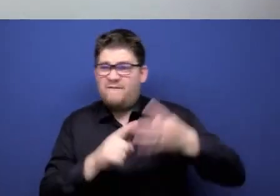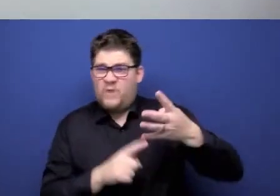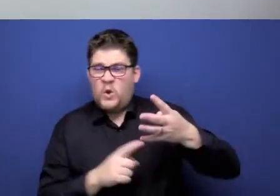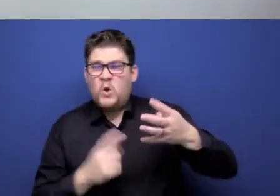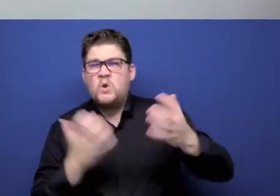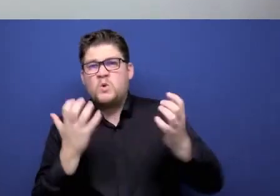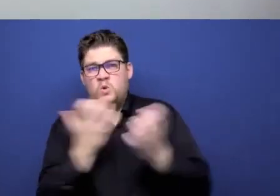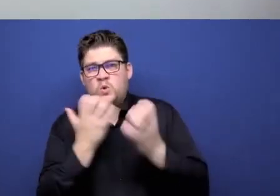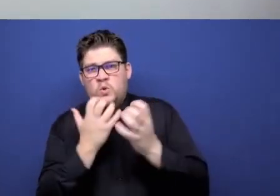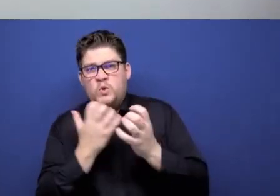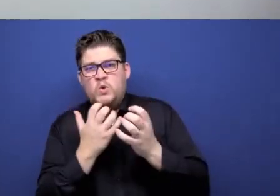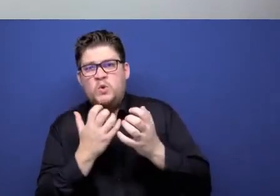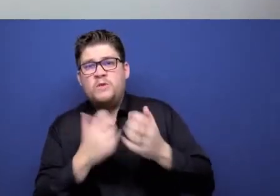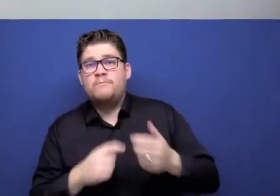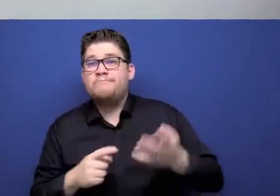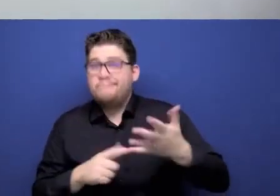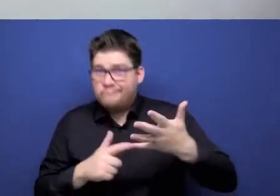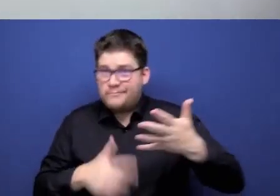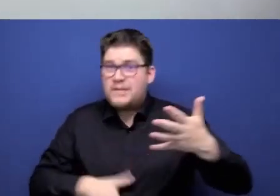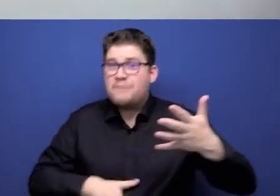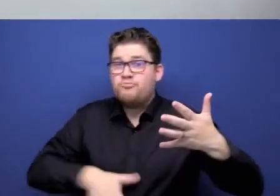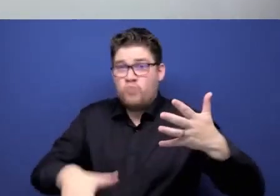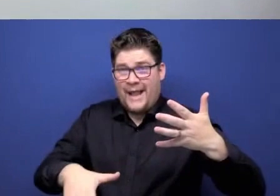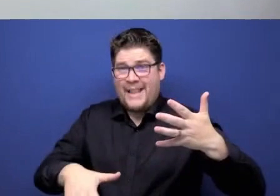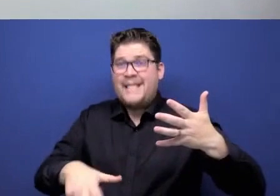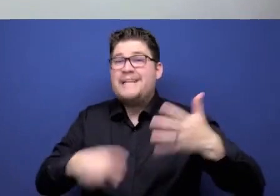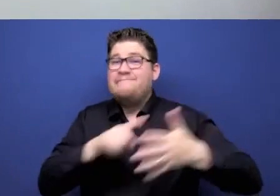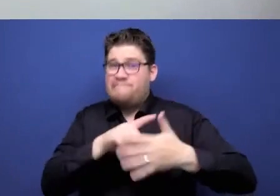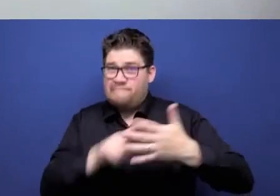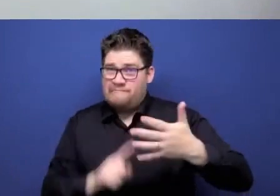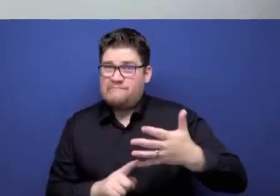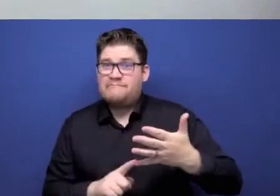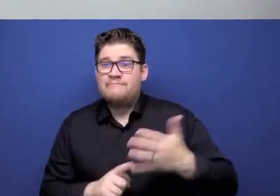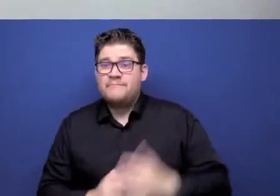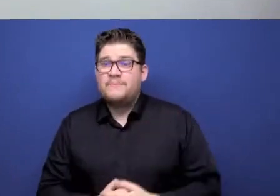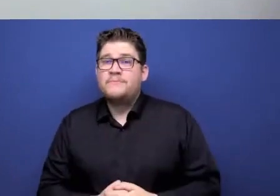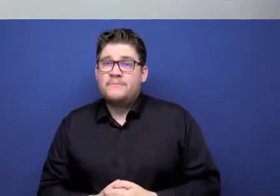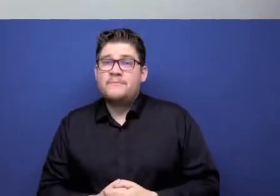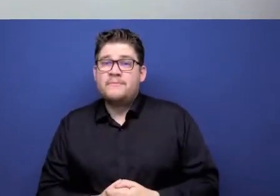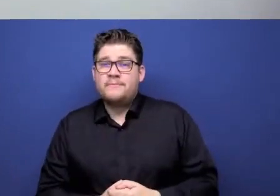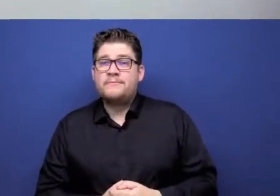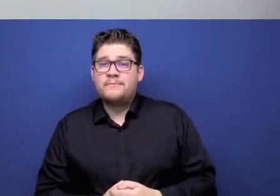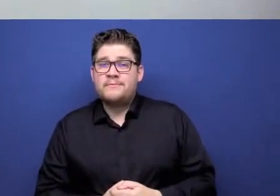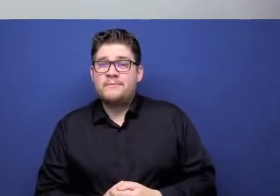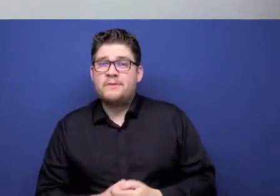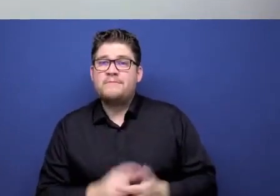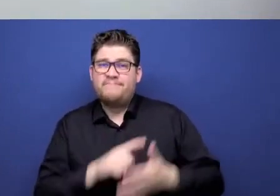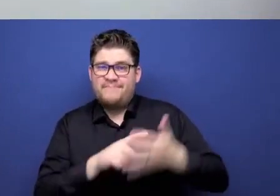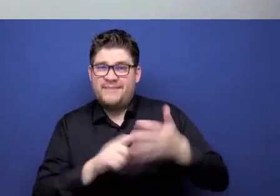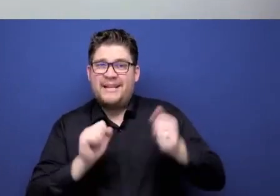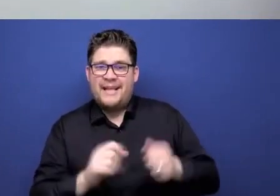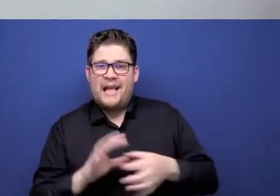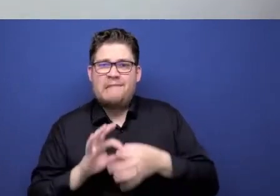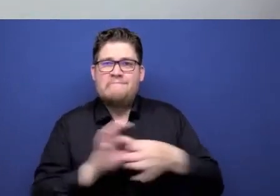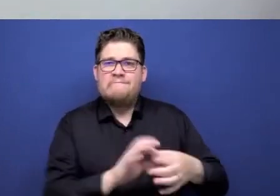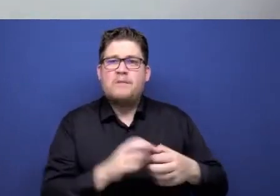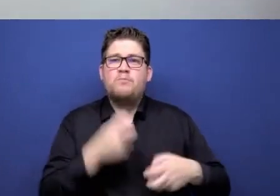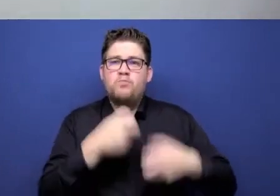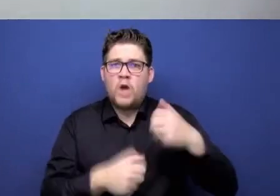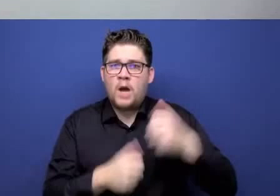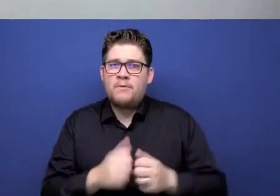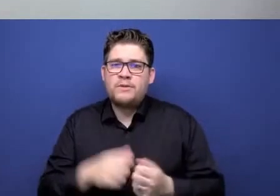with both. Um welfare, smoky